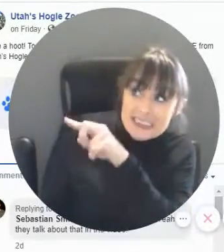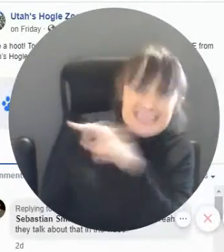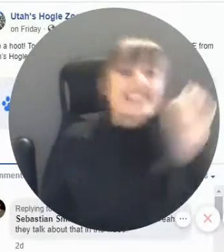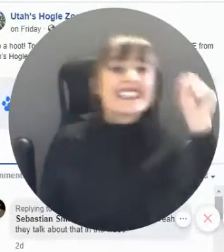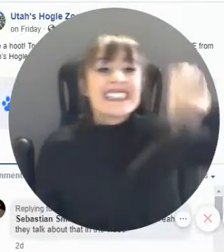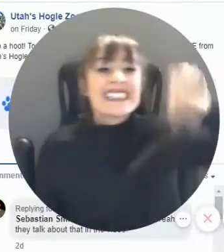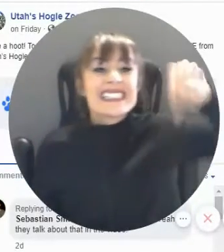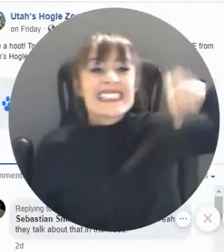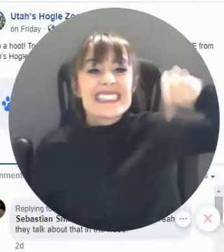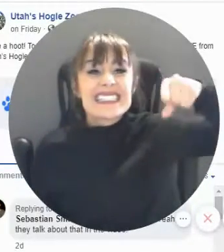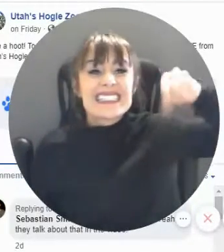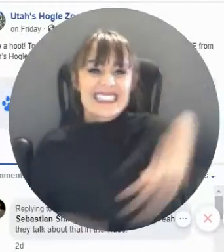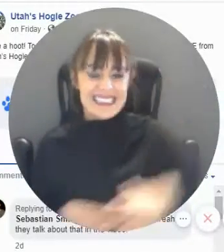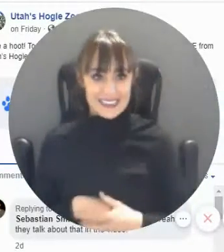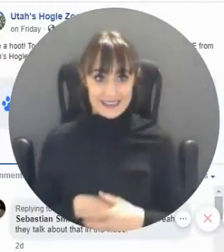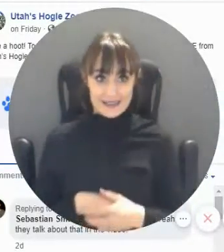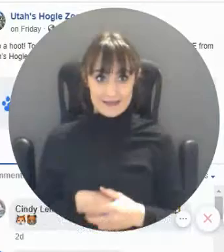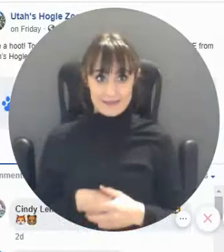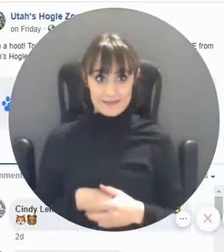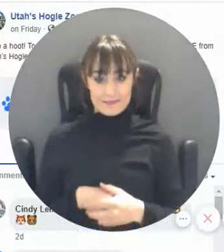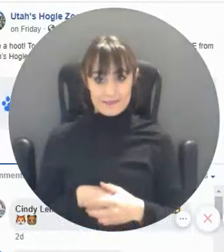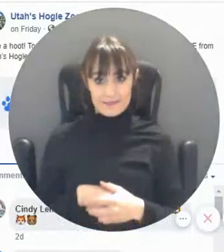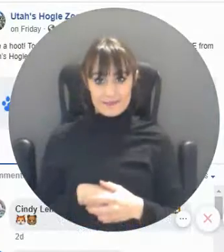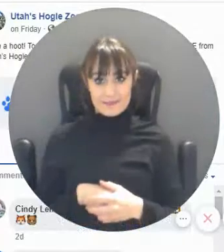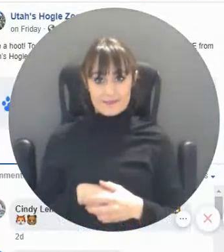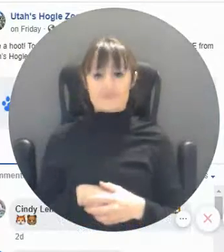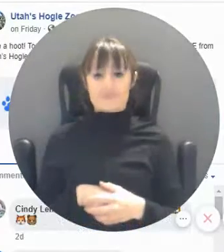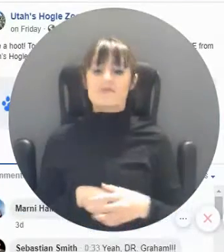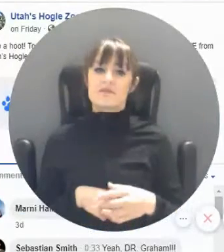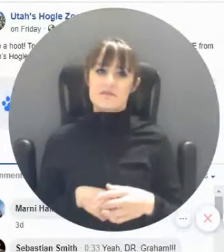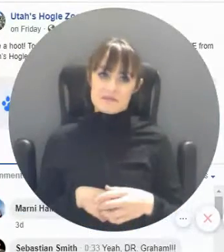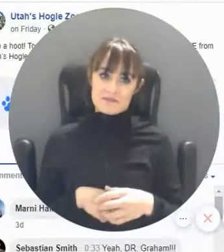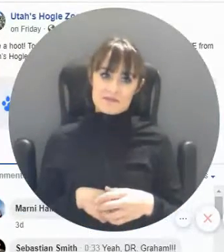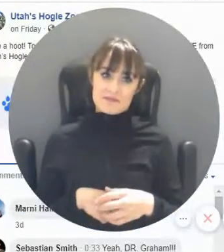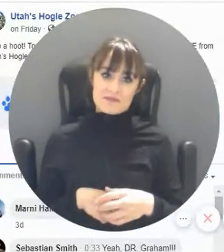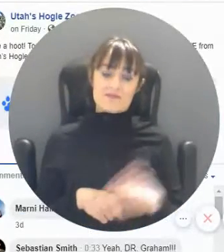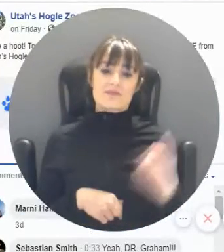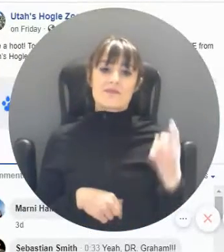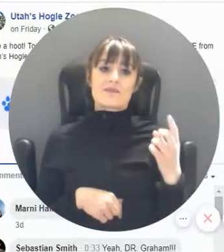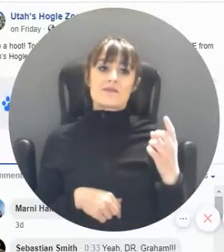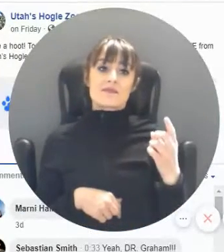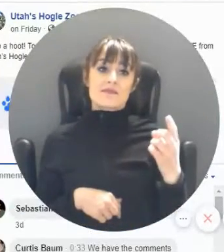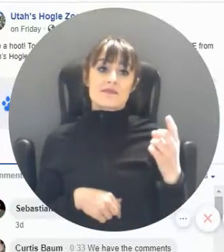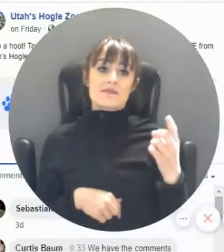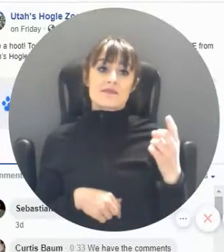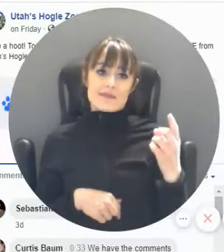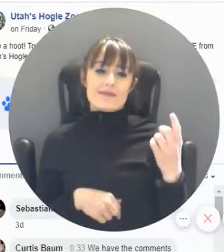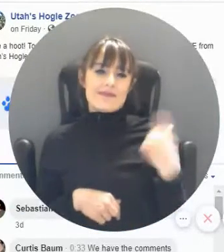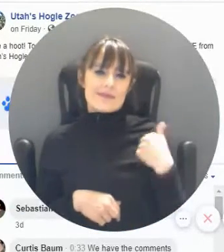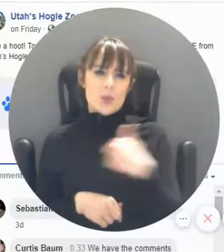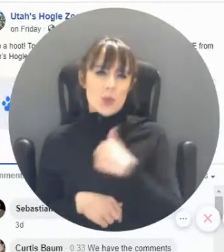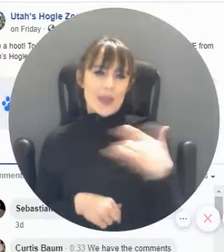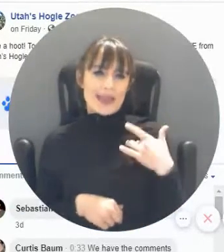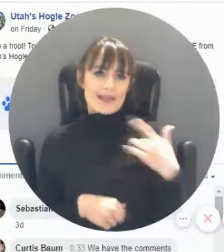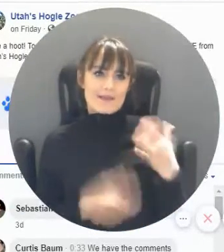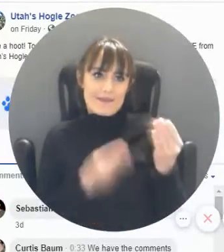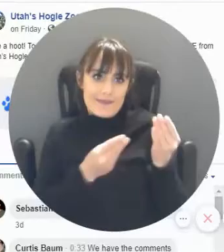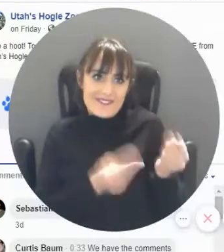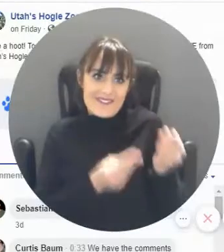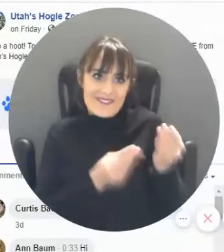Autumn: Rodents predominately (overlap of voices) and that's what we end up feeding our animals here. In fact,